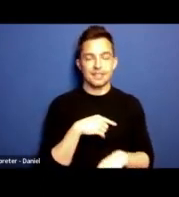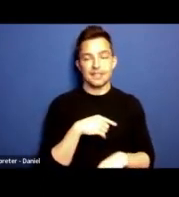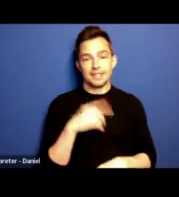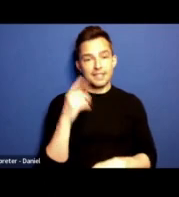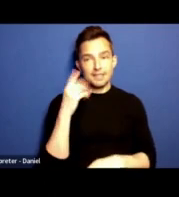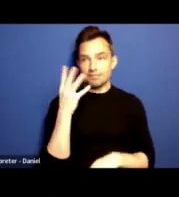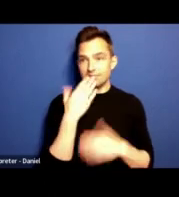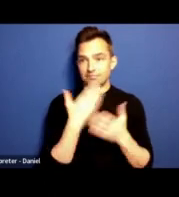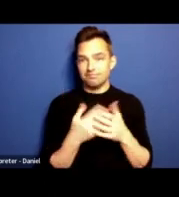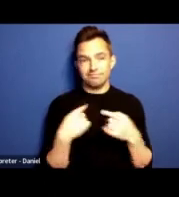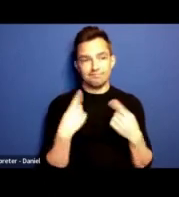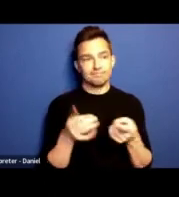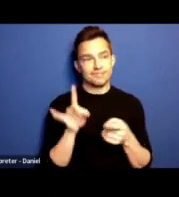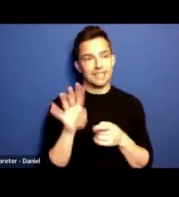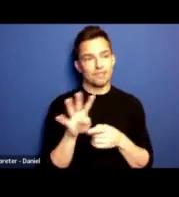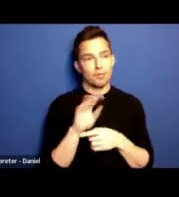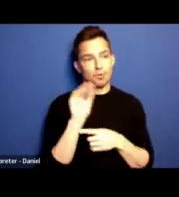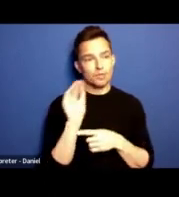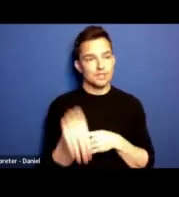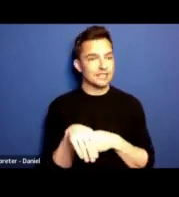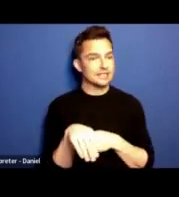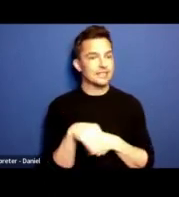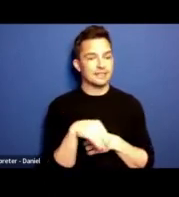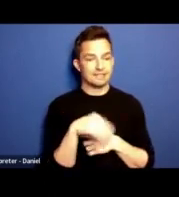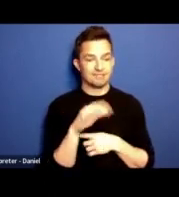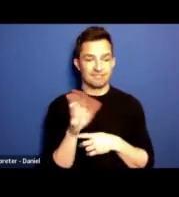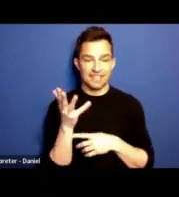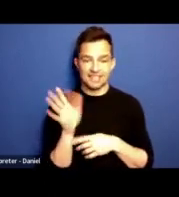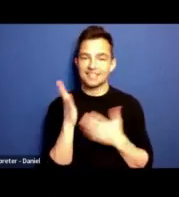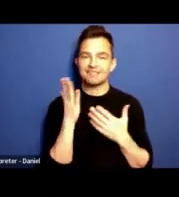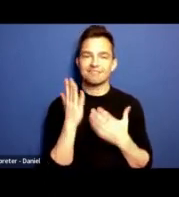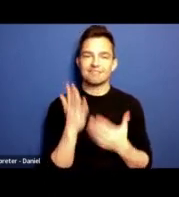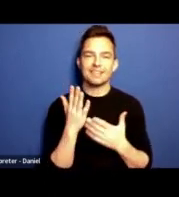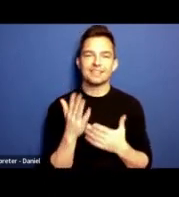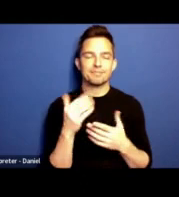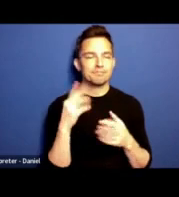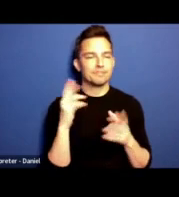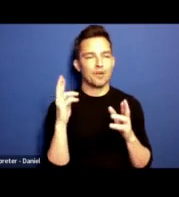pretty good where 84% And that's it. Thank you and I hope you all